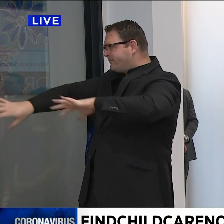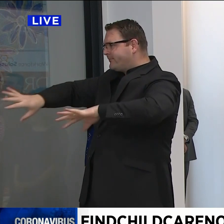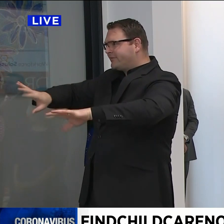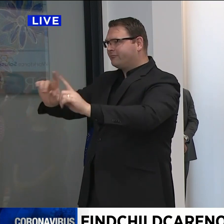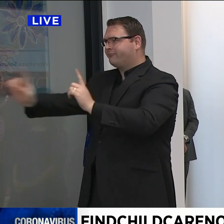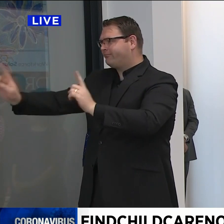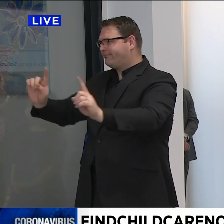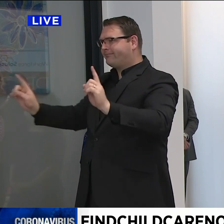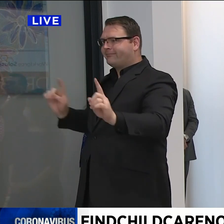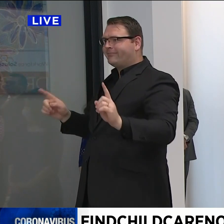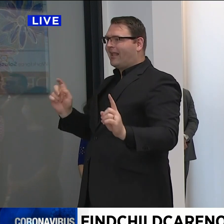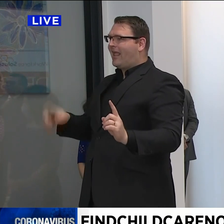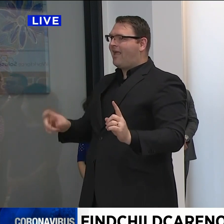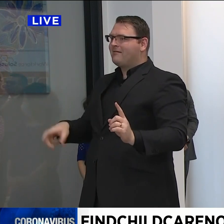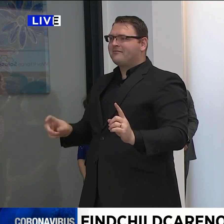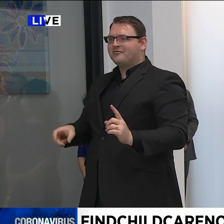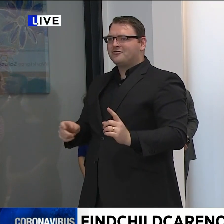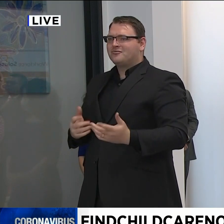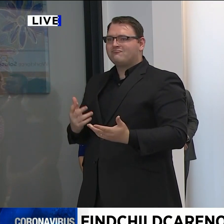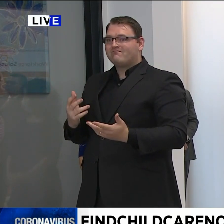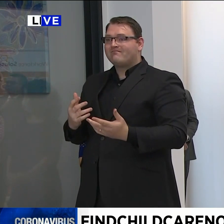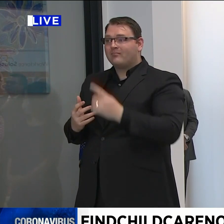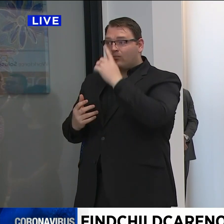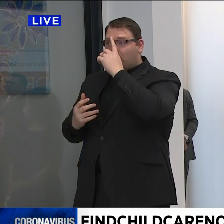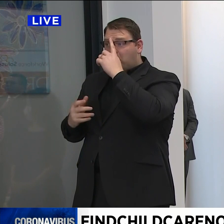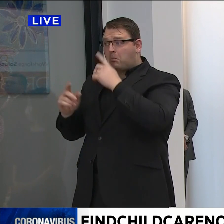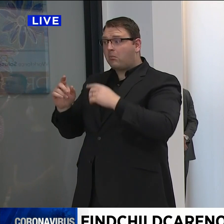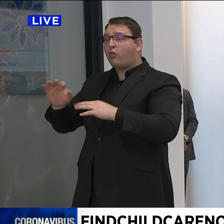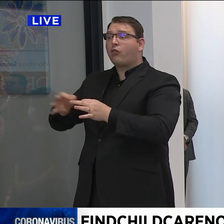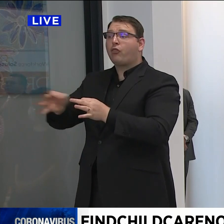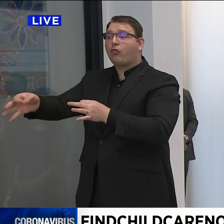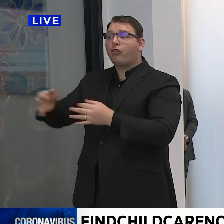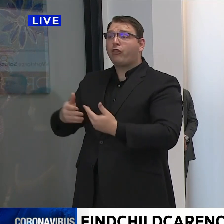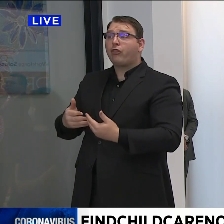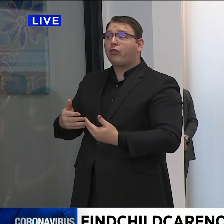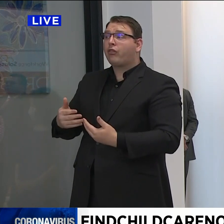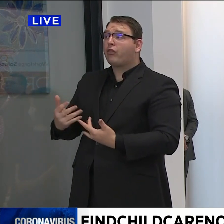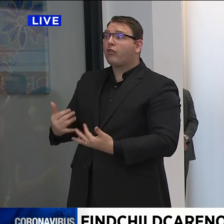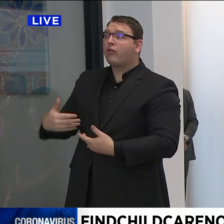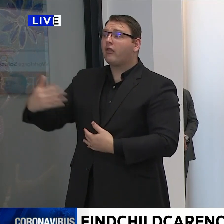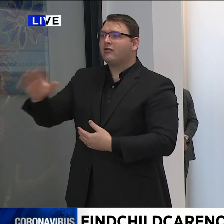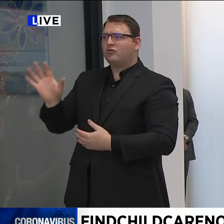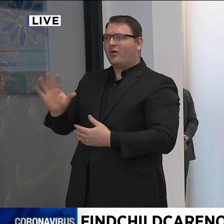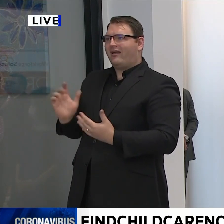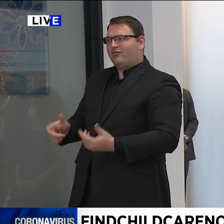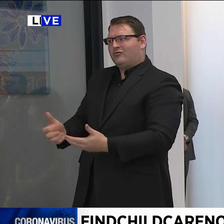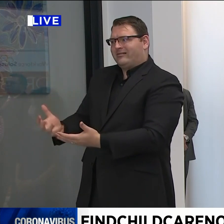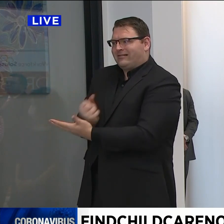wildfire, if we don’t do something to substantially something to substantially quickly course carefully but quickly course carefully but quickly reduce the population